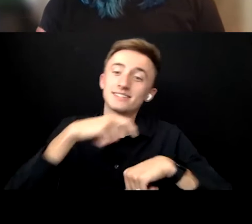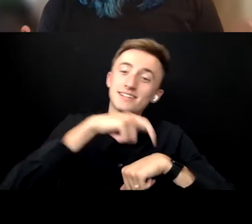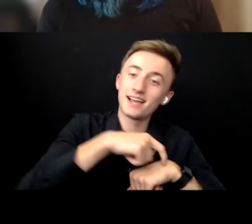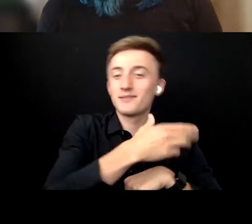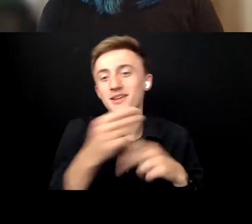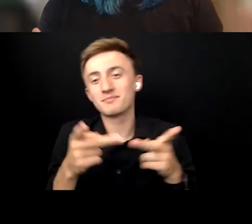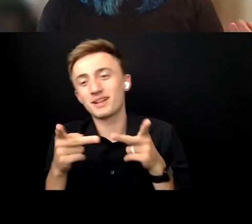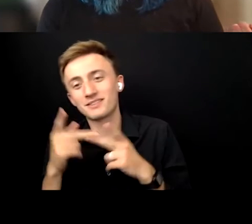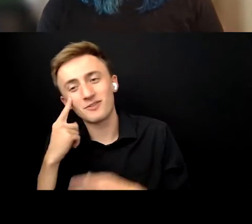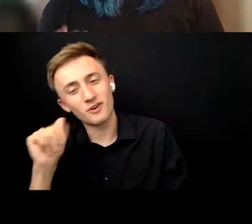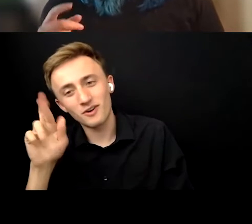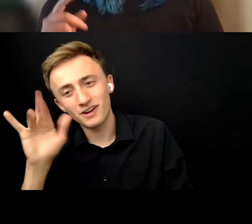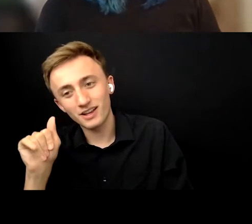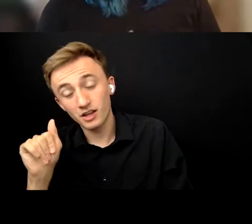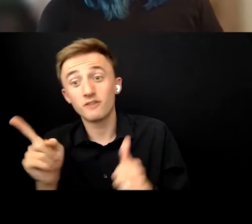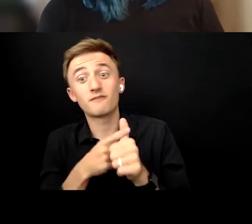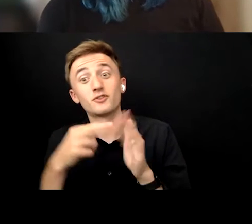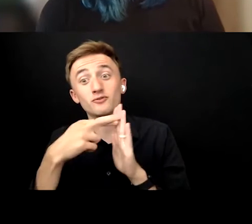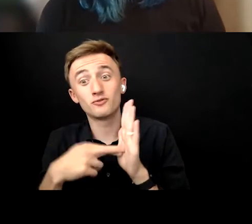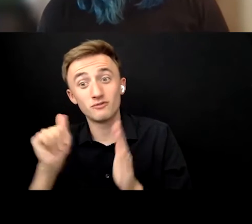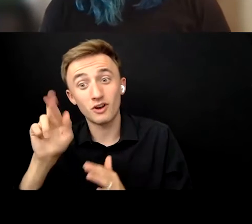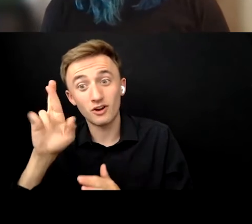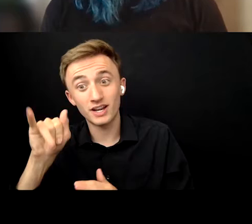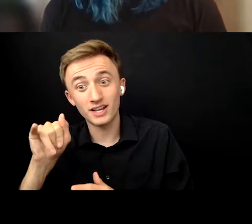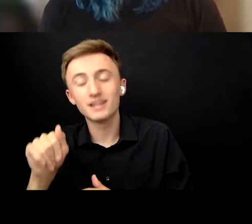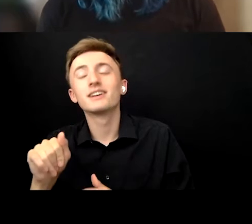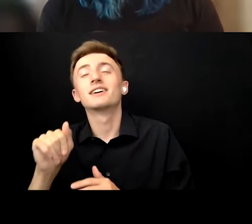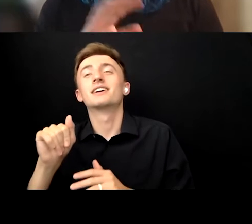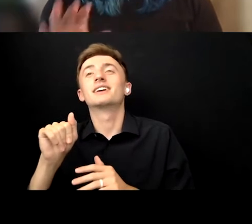the first rule of aria's don't use aria, I'm sure that has come up in the chat. Haven't even